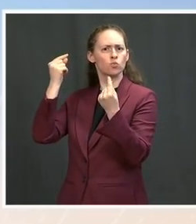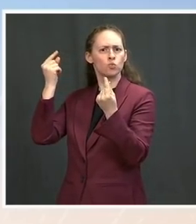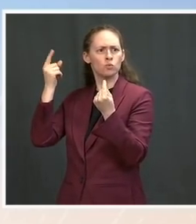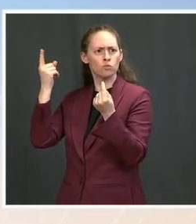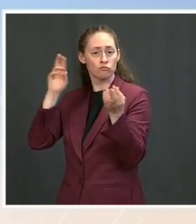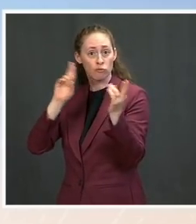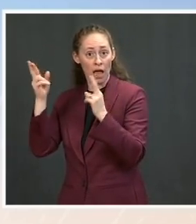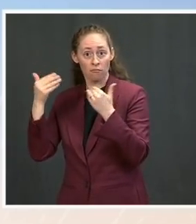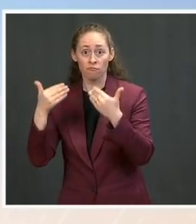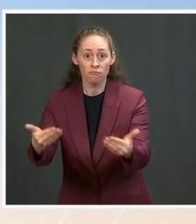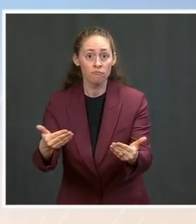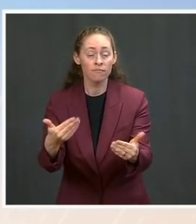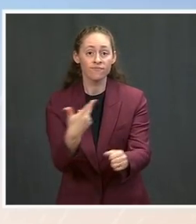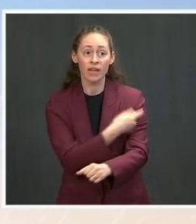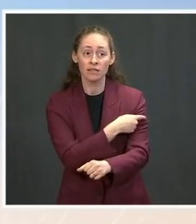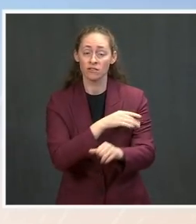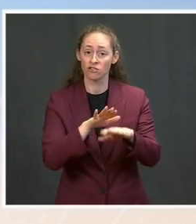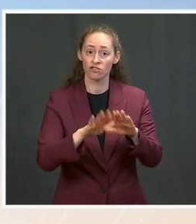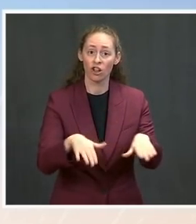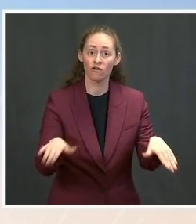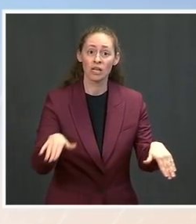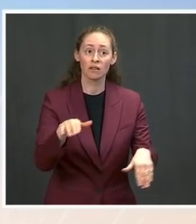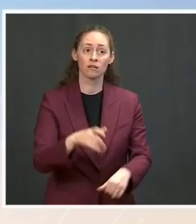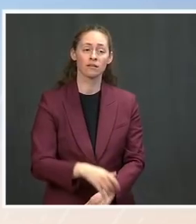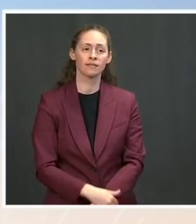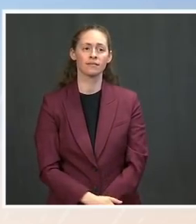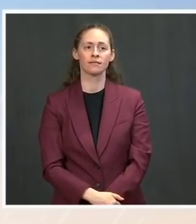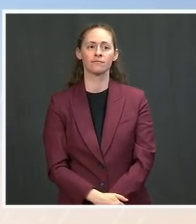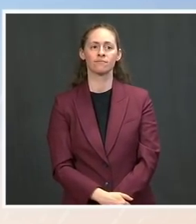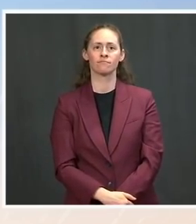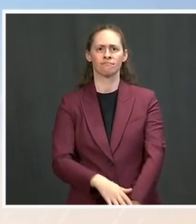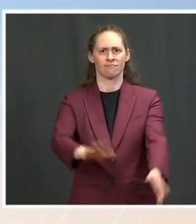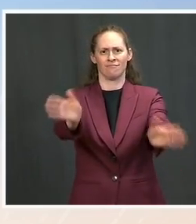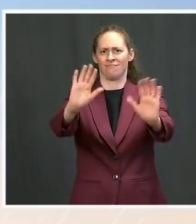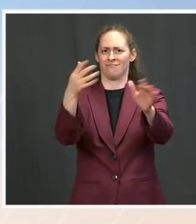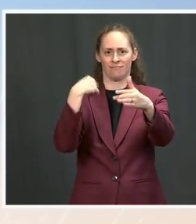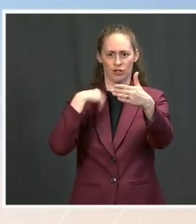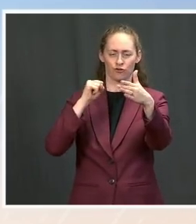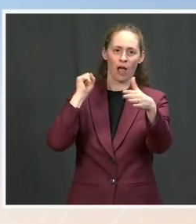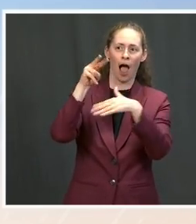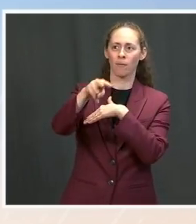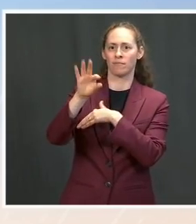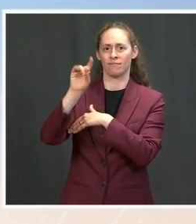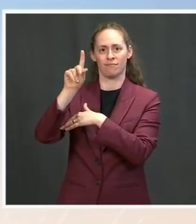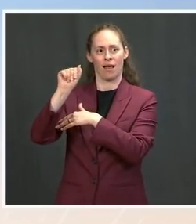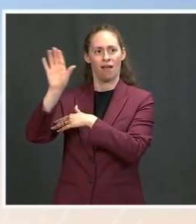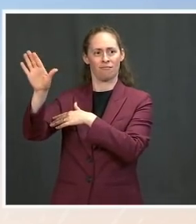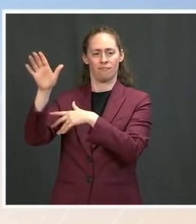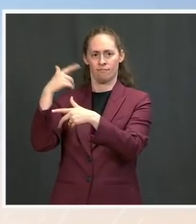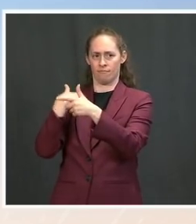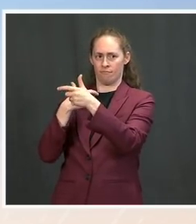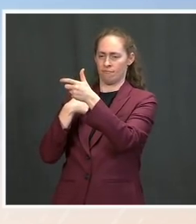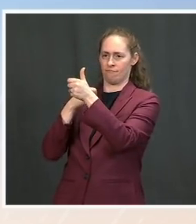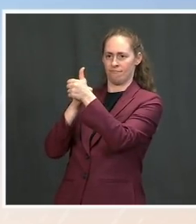Well, I can't get ahead of the FDA process. And certainly, in part because we want to ensure people have confidence in the safety of vaccines when they make a decision.